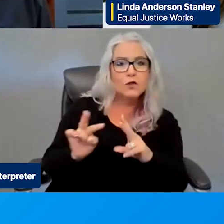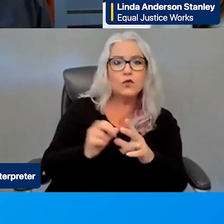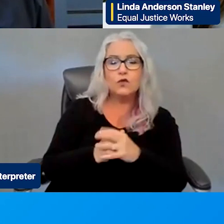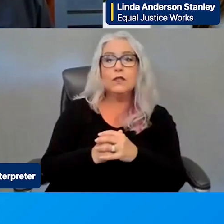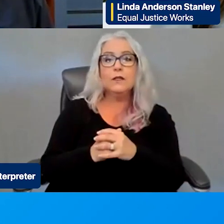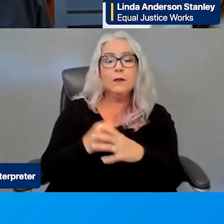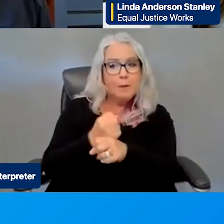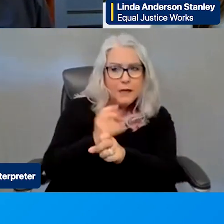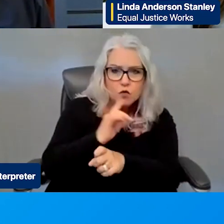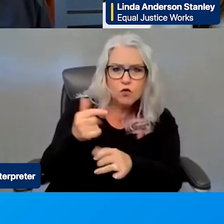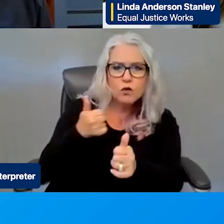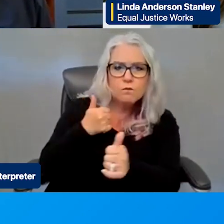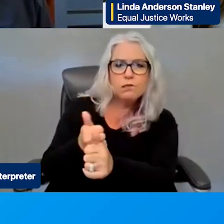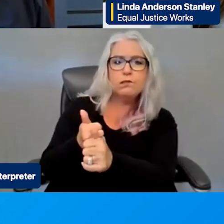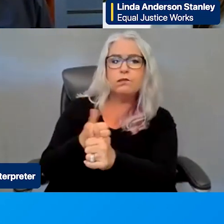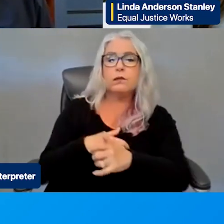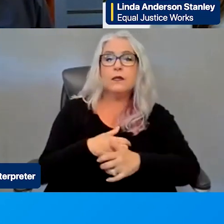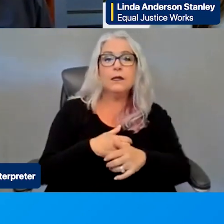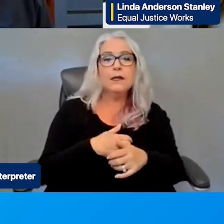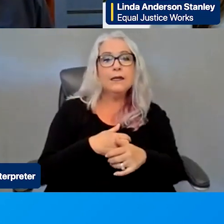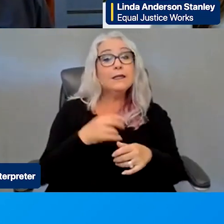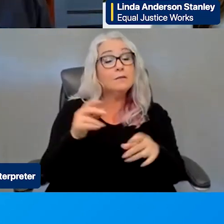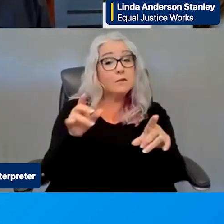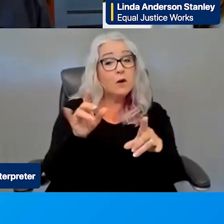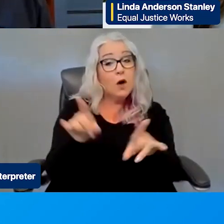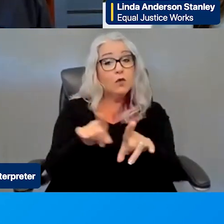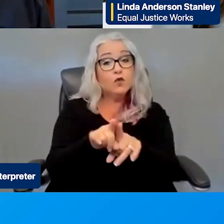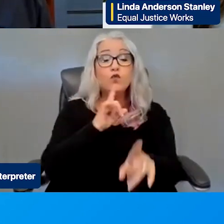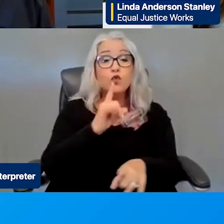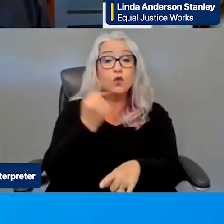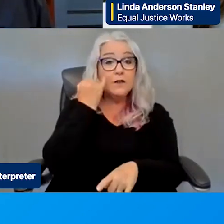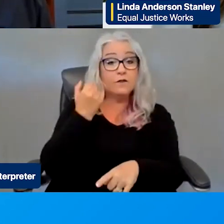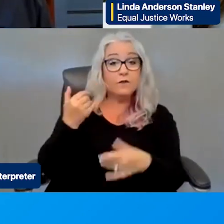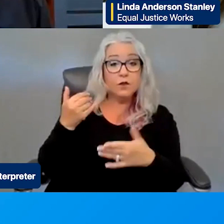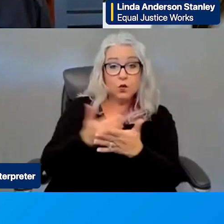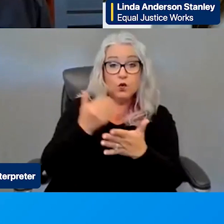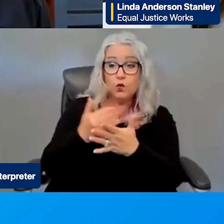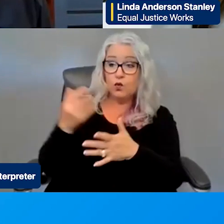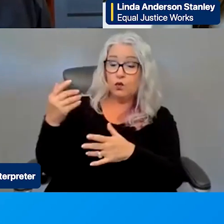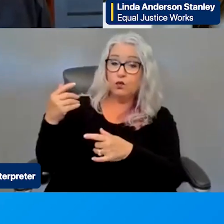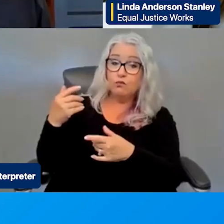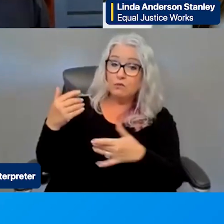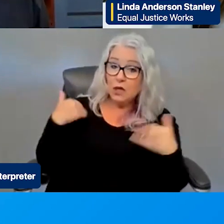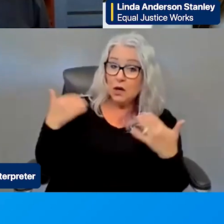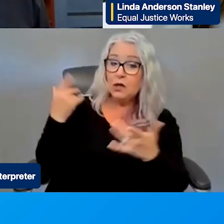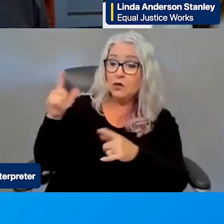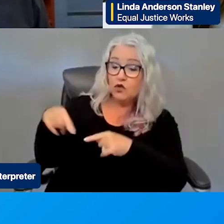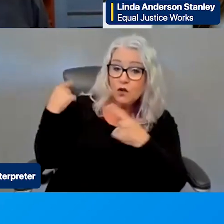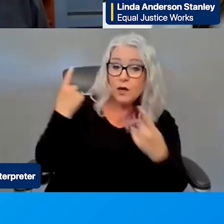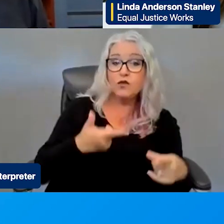up and have to address the case. JUNE ISAACSON KAILES: Thanks, Marc. All good points.